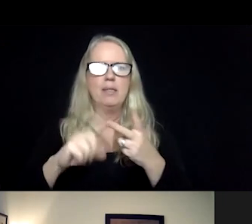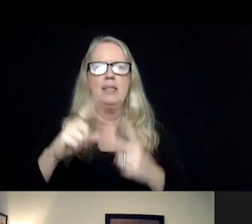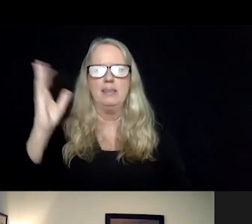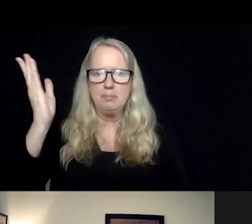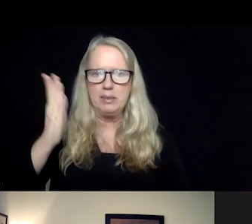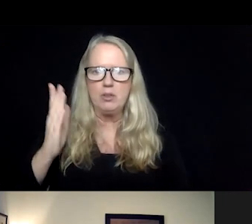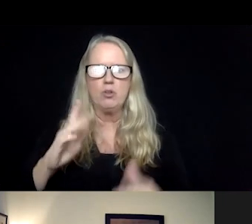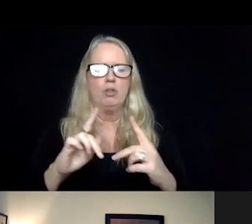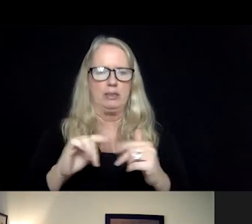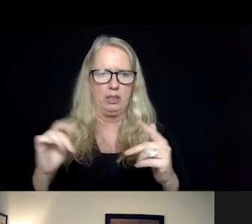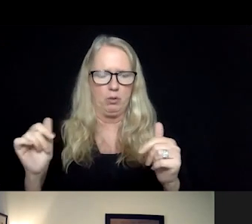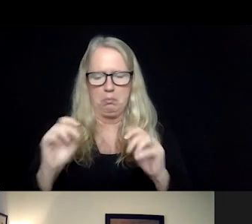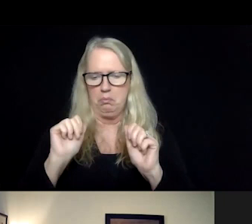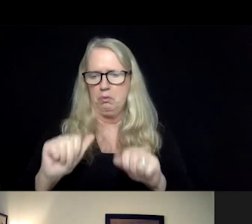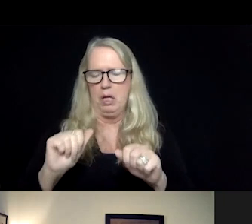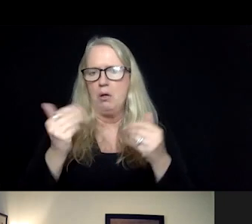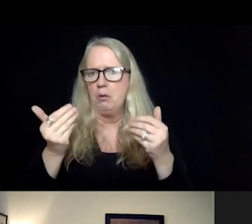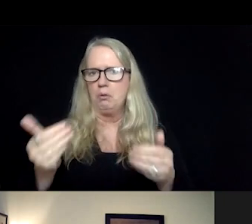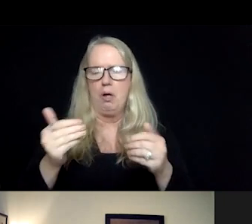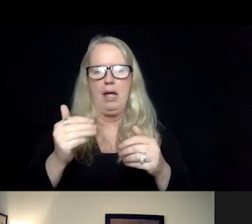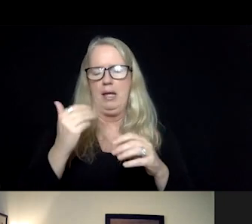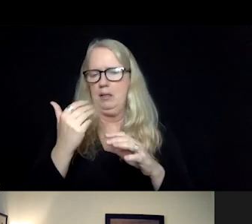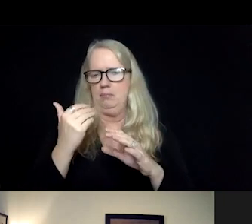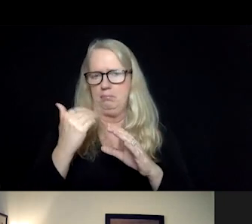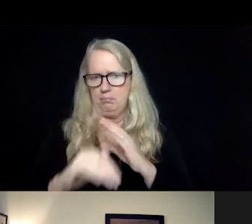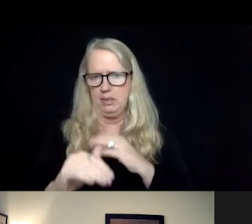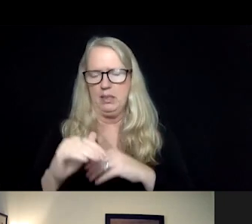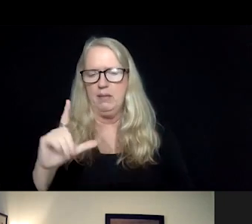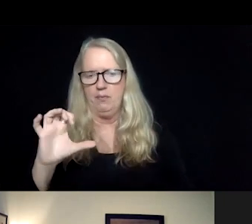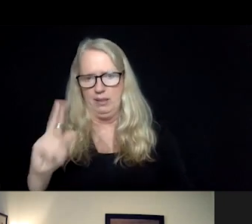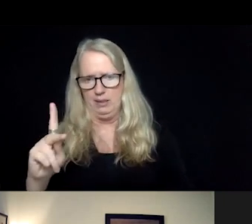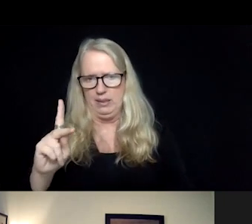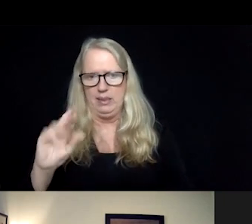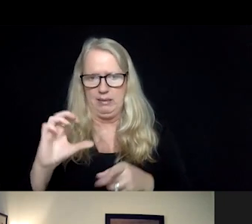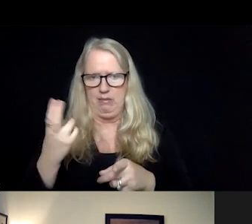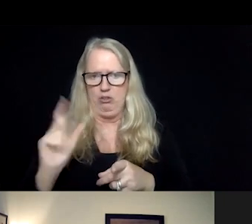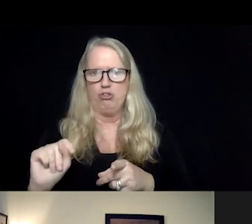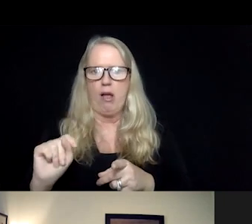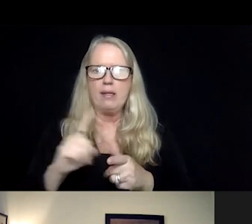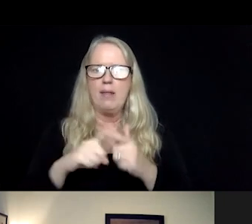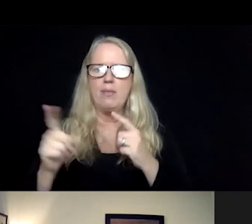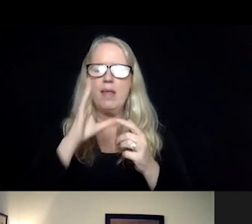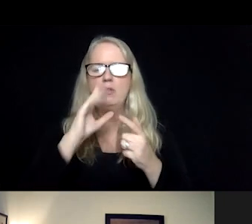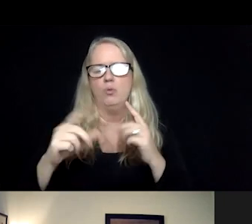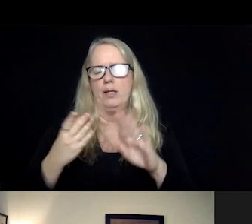SO YOU CAN SEND THAT USING THE LINK IN THE CHAT AND SUBMIT YOUR GREAT IDEAS.